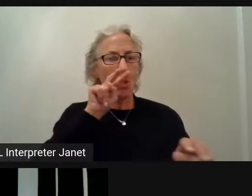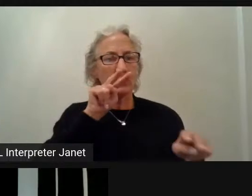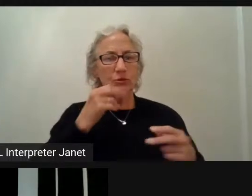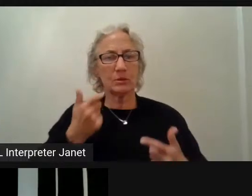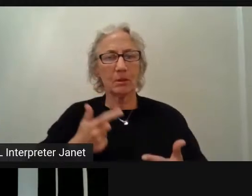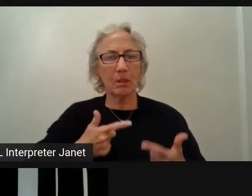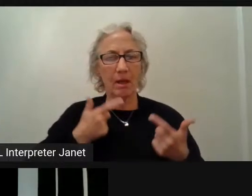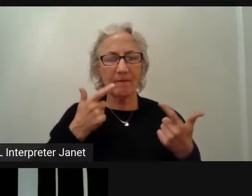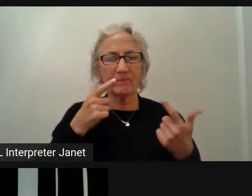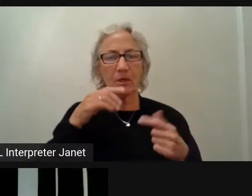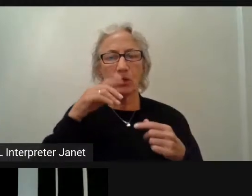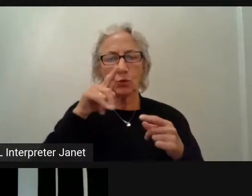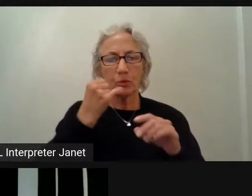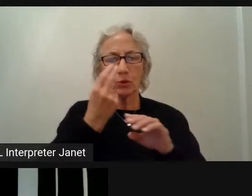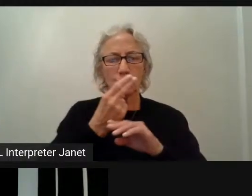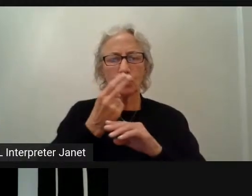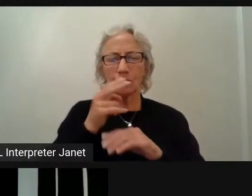≫: Thank you so much Maciek.